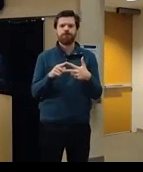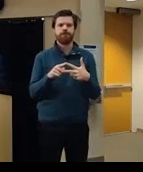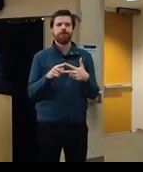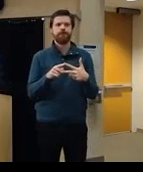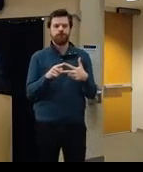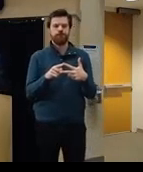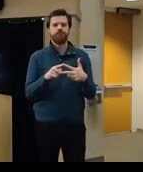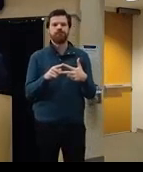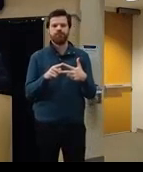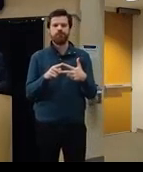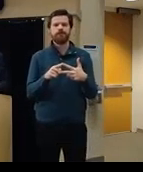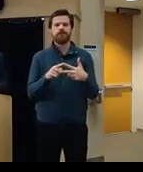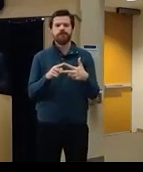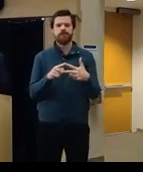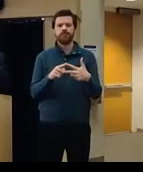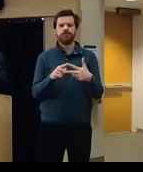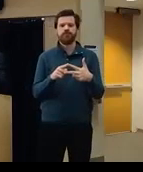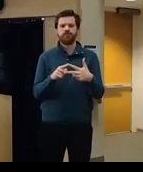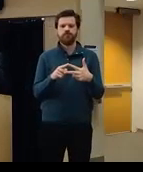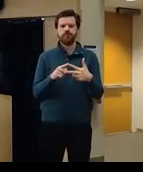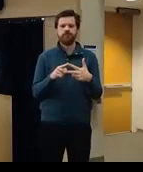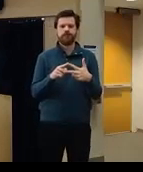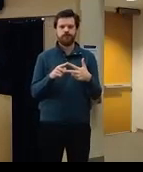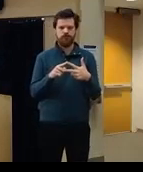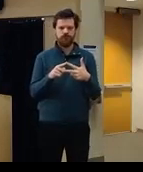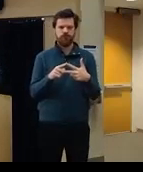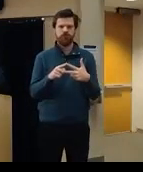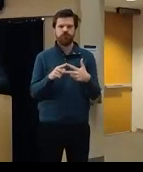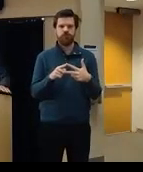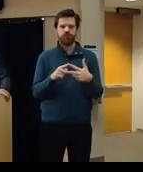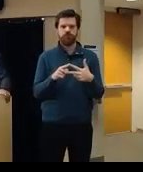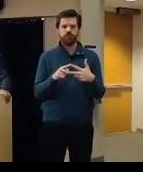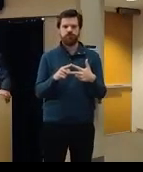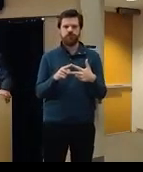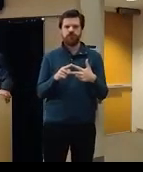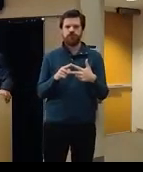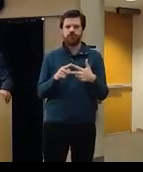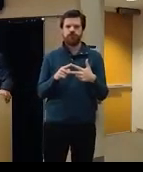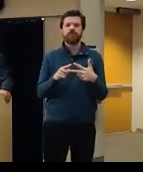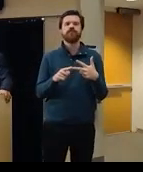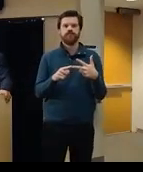racial characteristics of imitation carried him far on the road the race has learned no lessons in